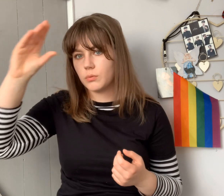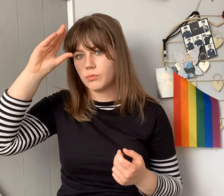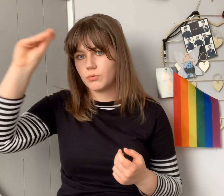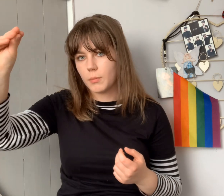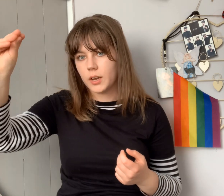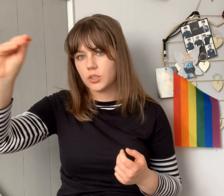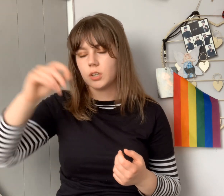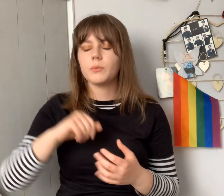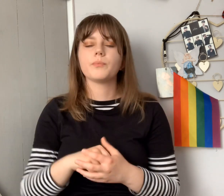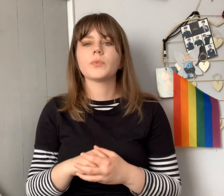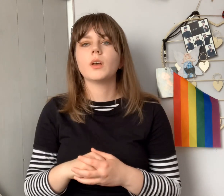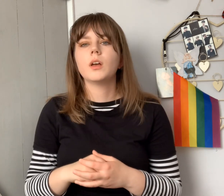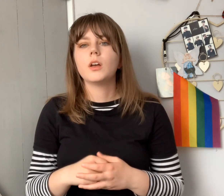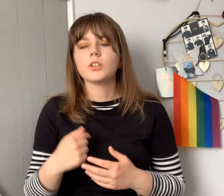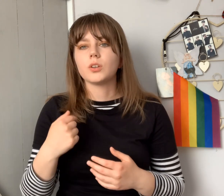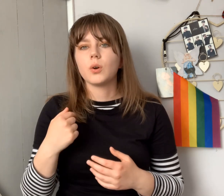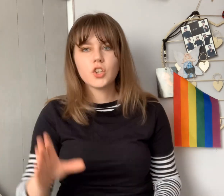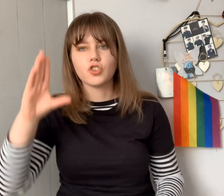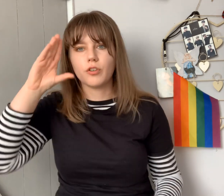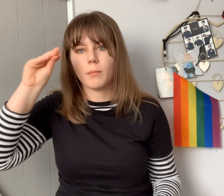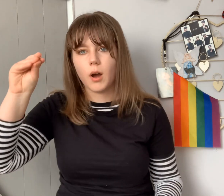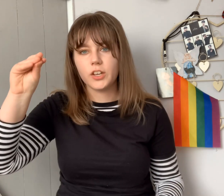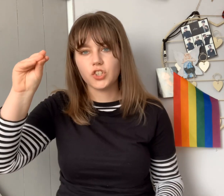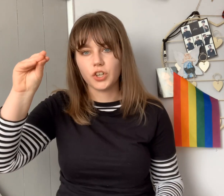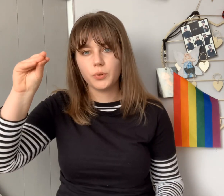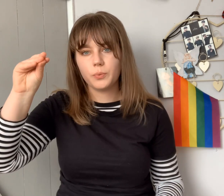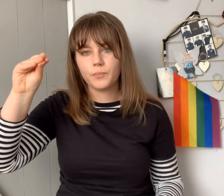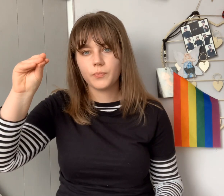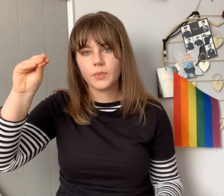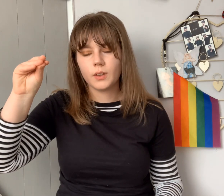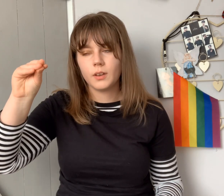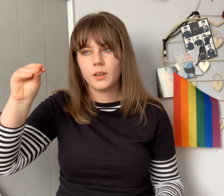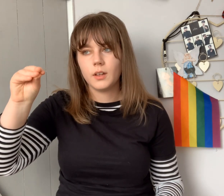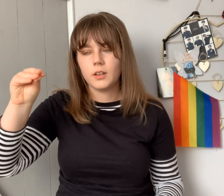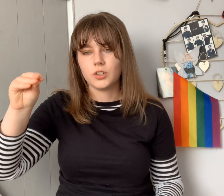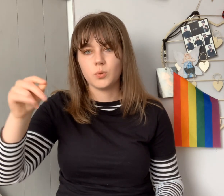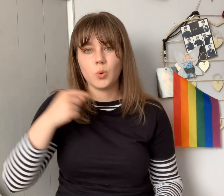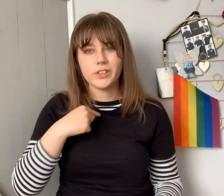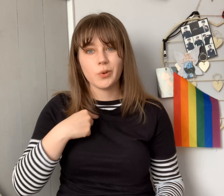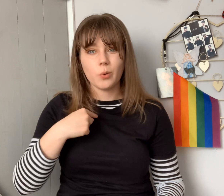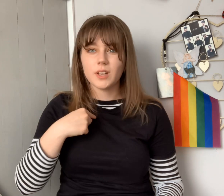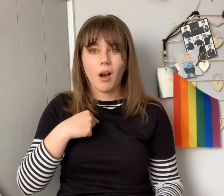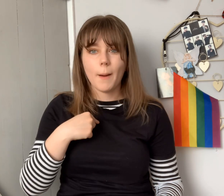So "to remind you" they're talking to us Armys I think?